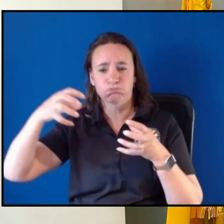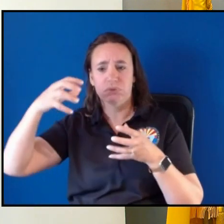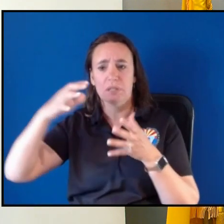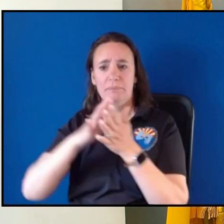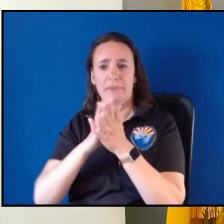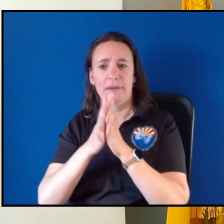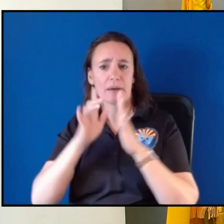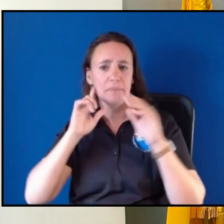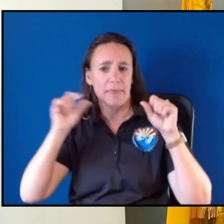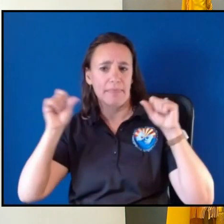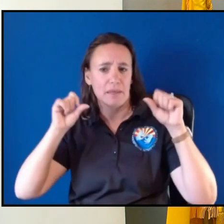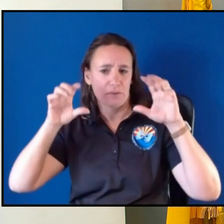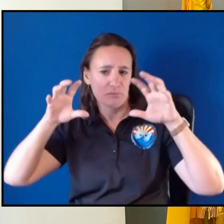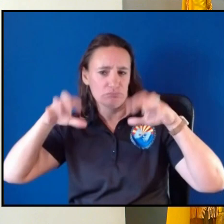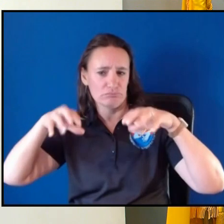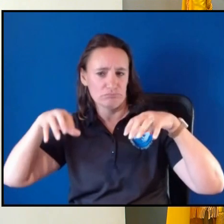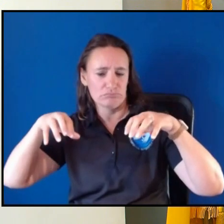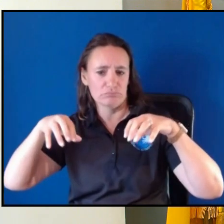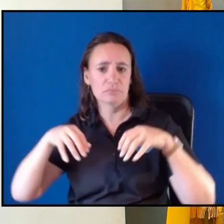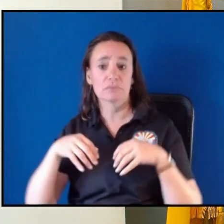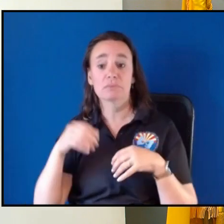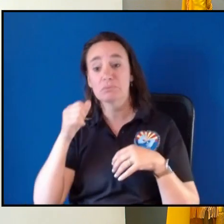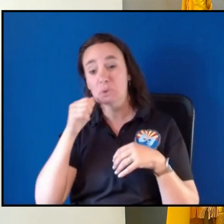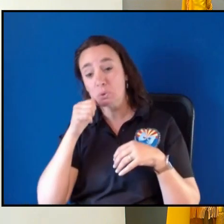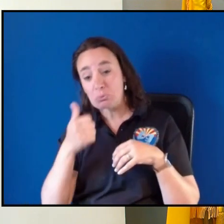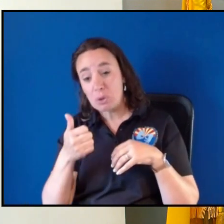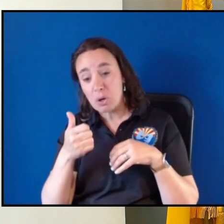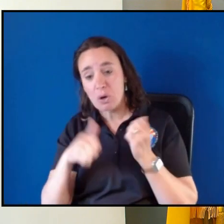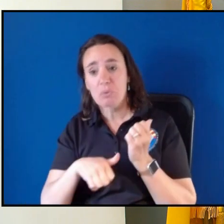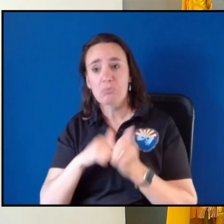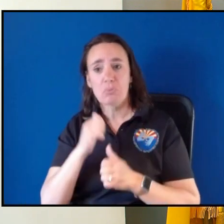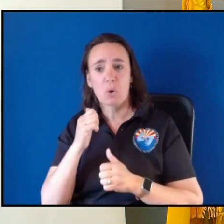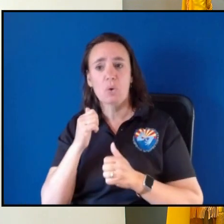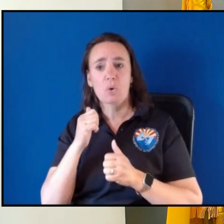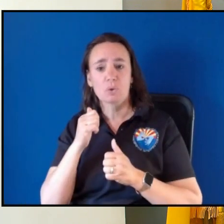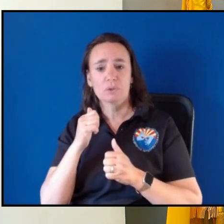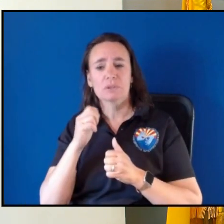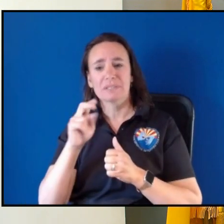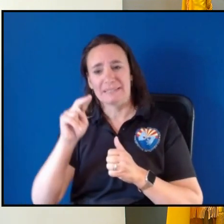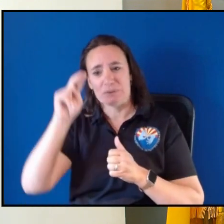But, still again, tomorrow we think most of the activity will be to our north and to our east and moving